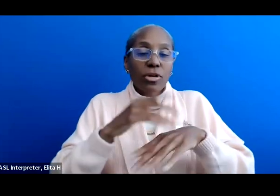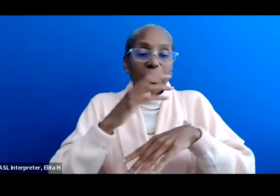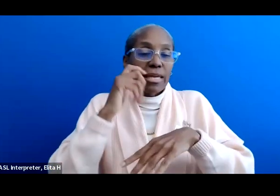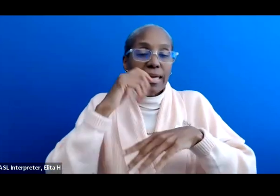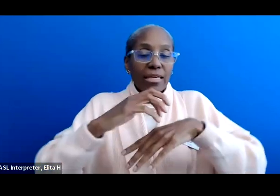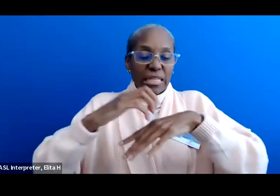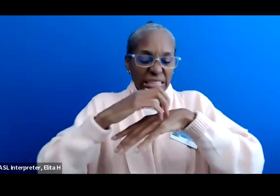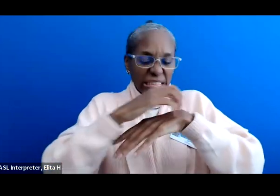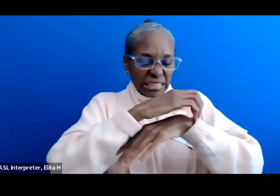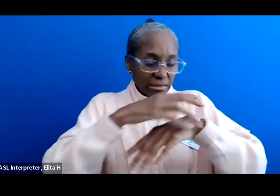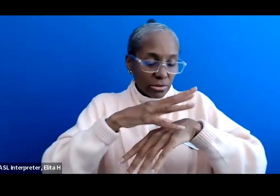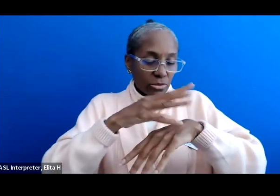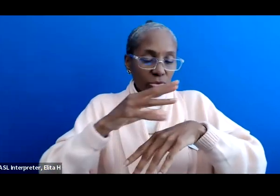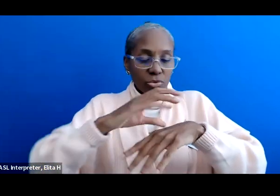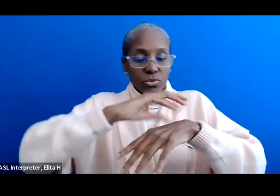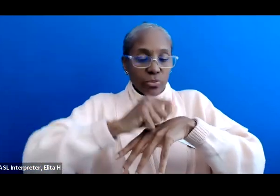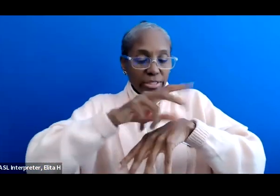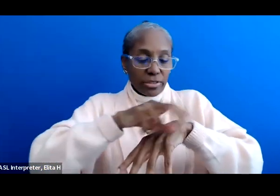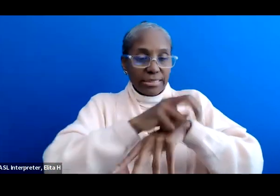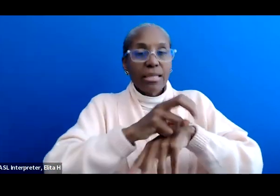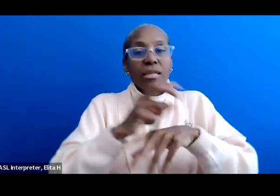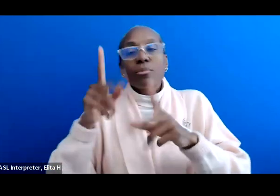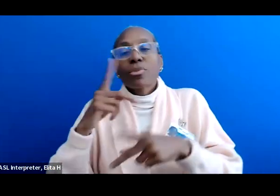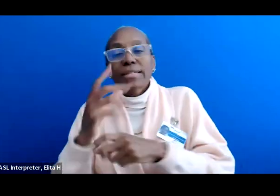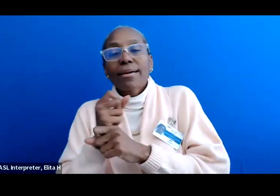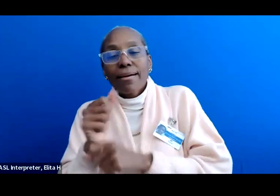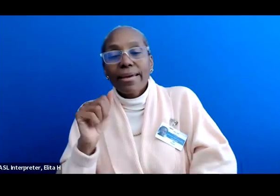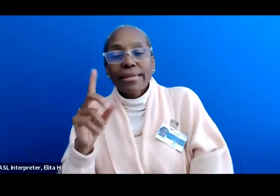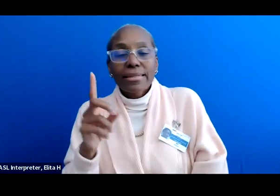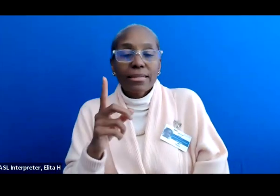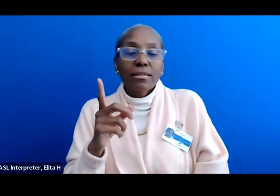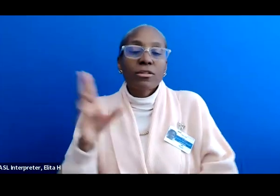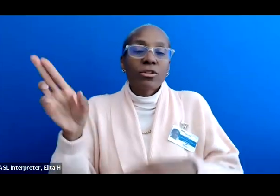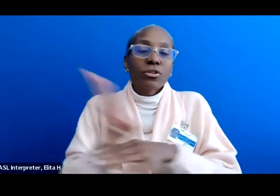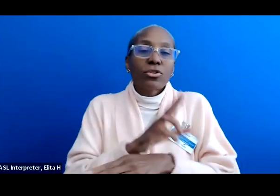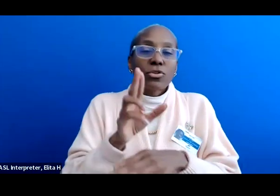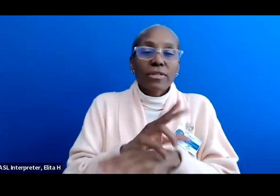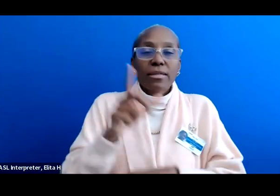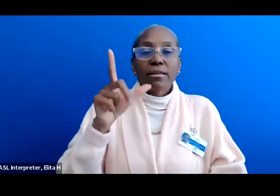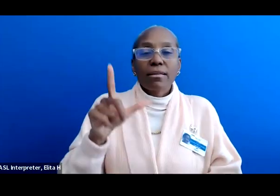I know somebody who got AD from wearing Levi's, not to point